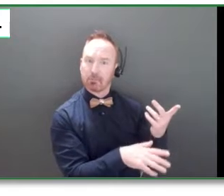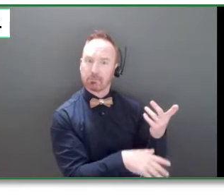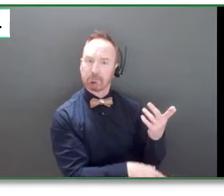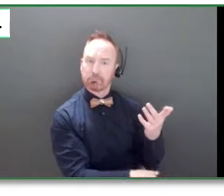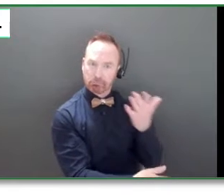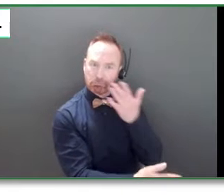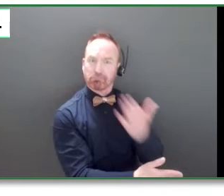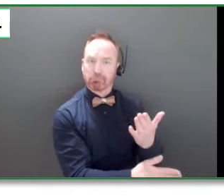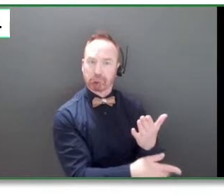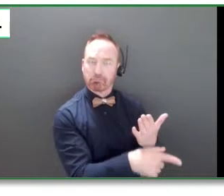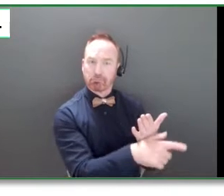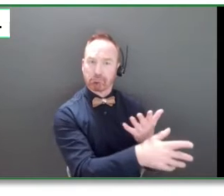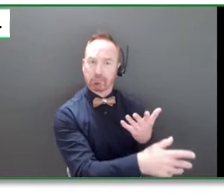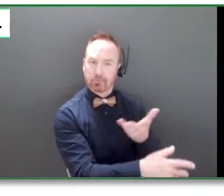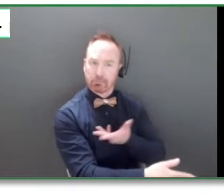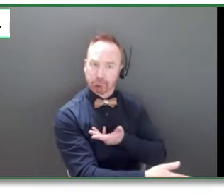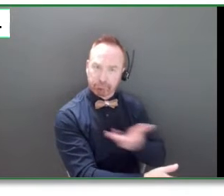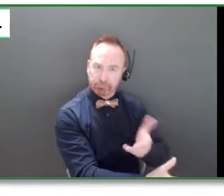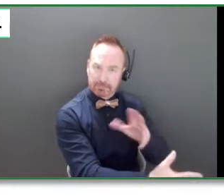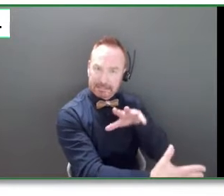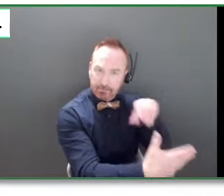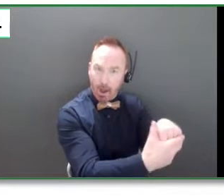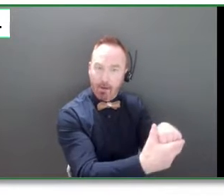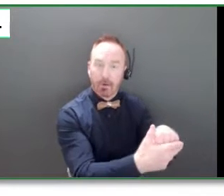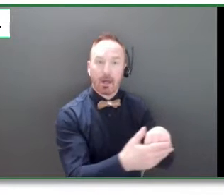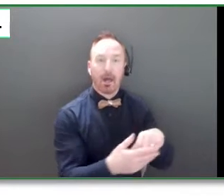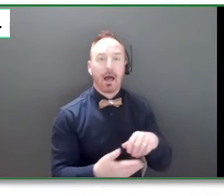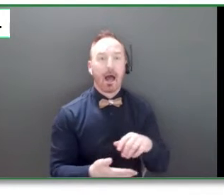have become so passionate about them,